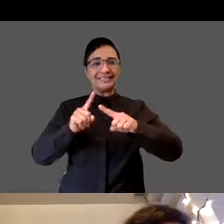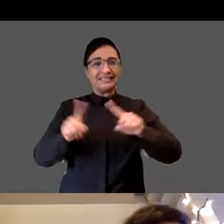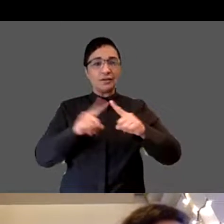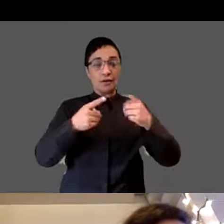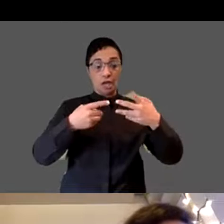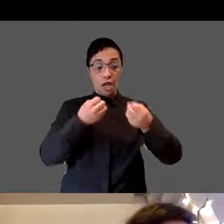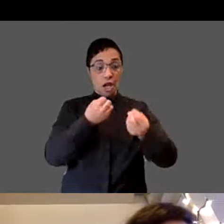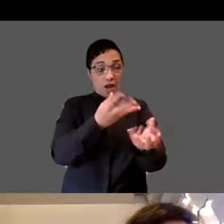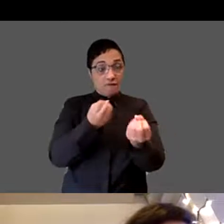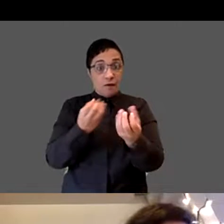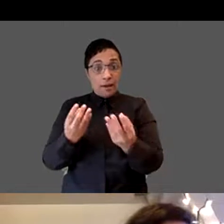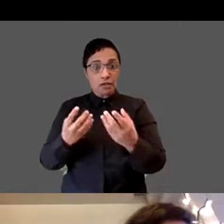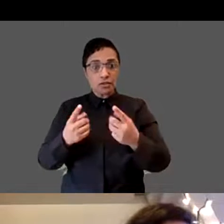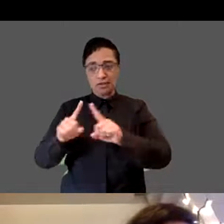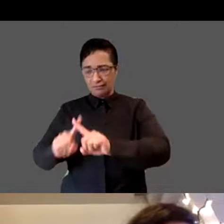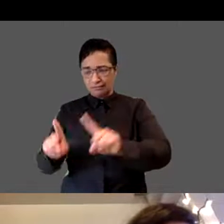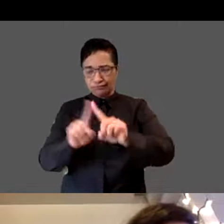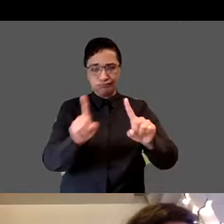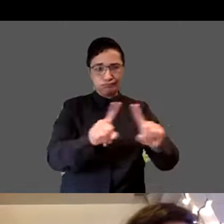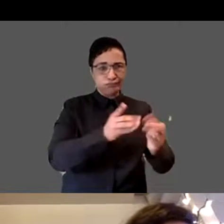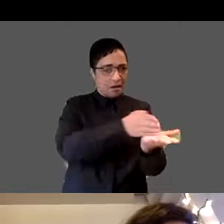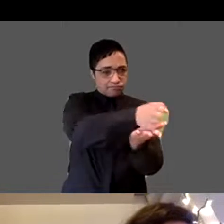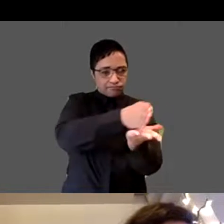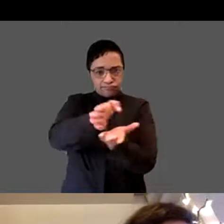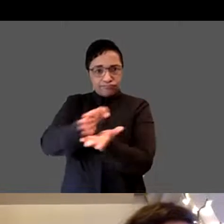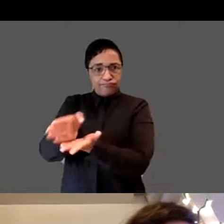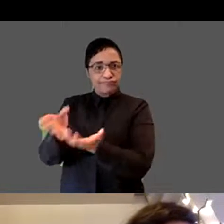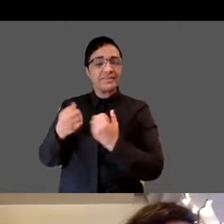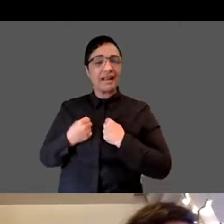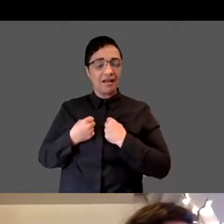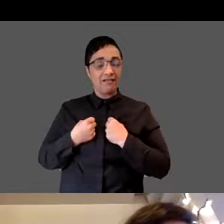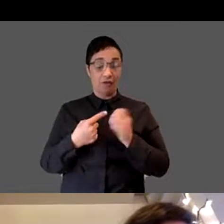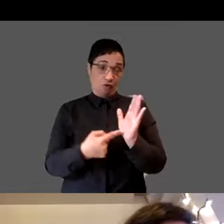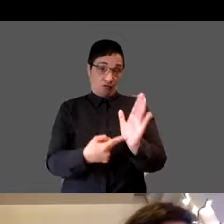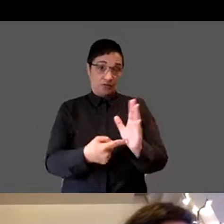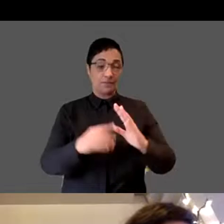therefore, all of those sources are going to have kind of their, kind of, their own,